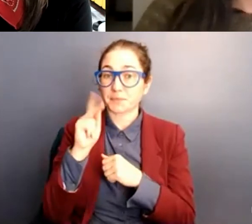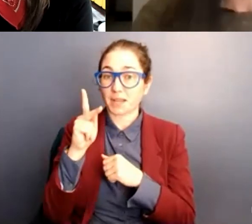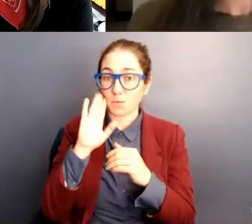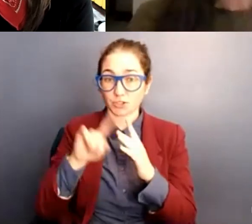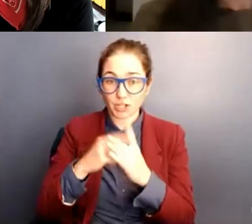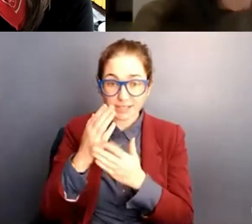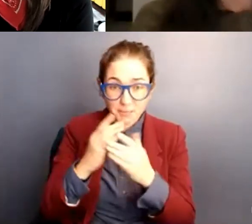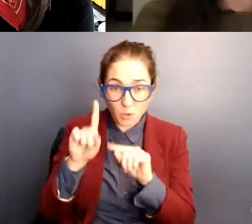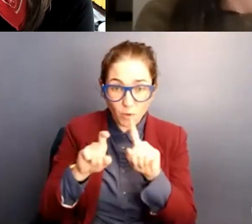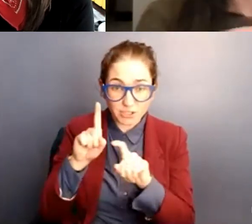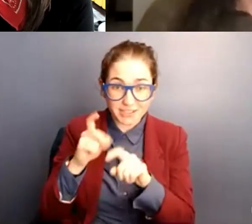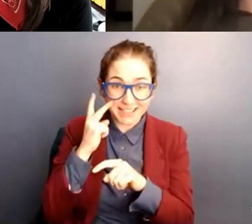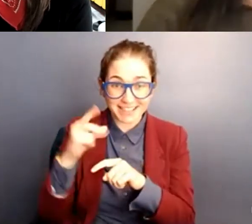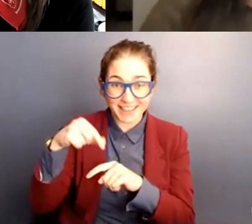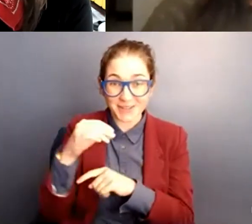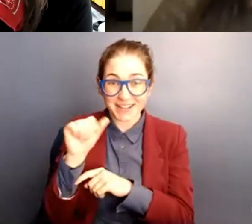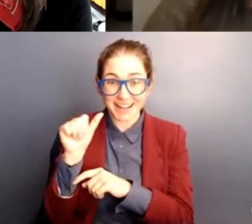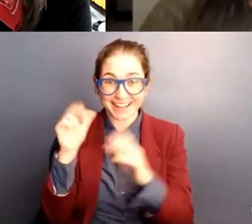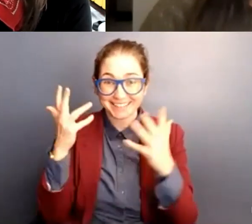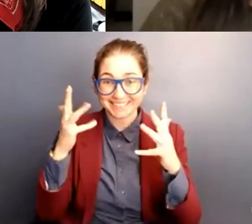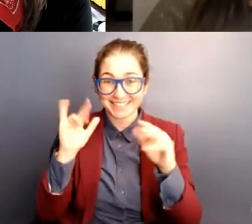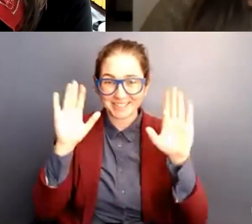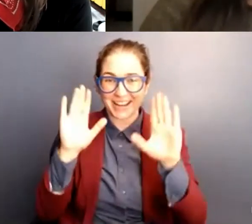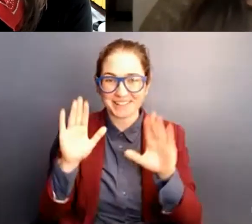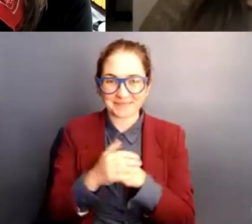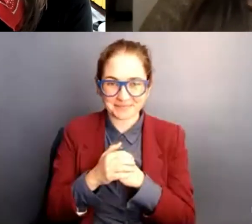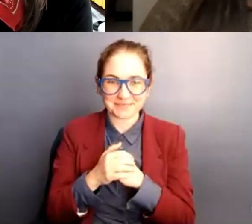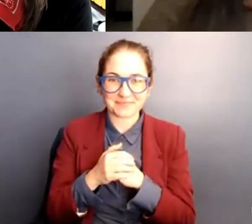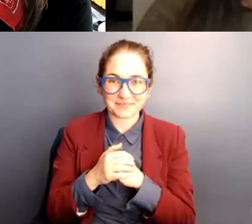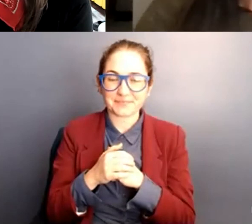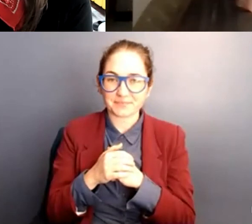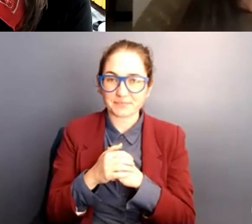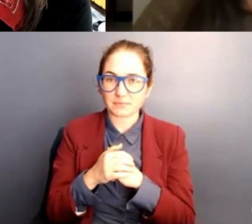questions. In the Q and A. Which is great.